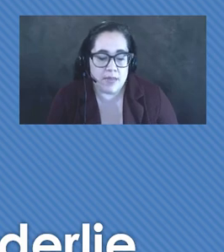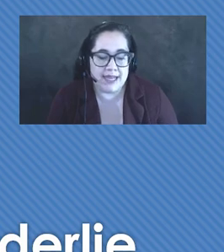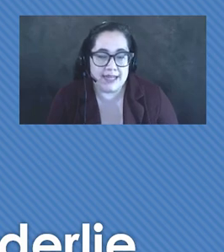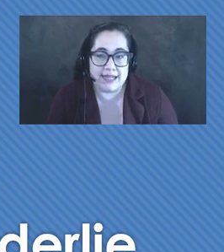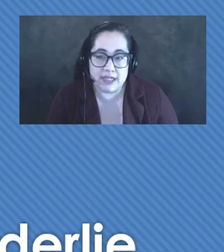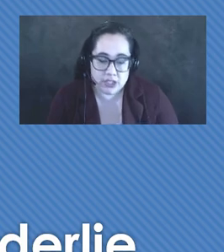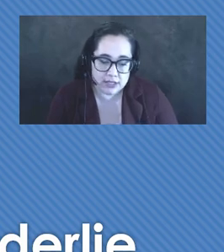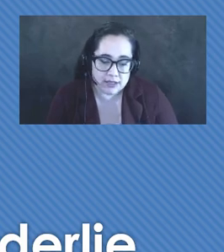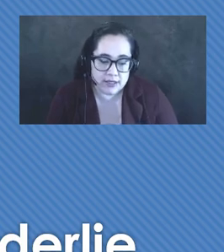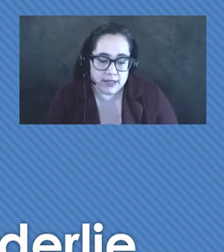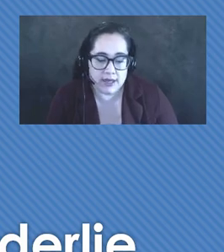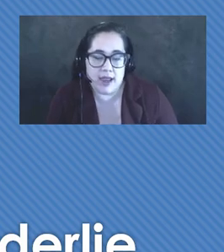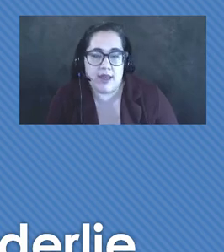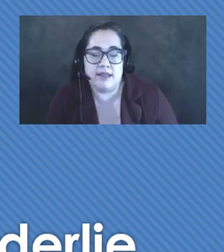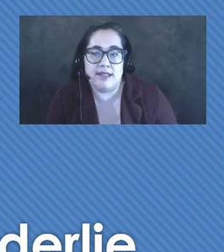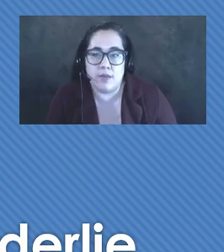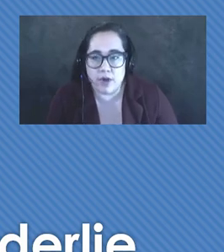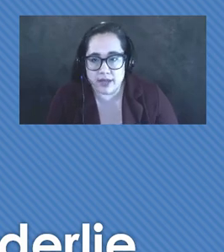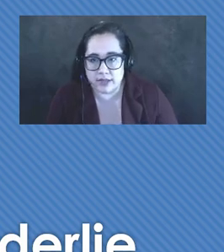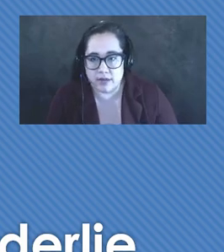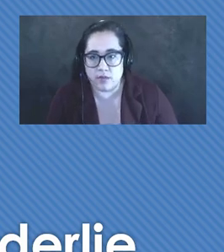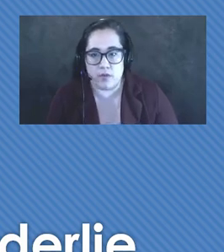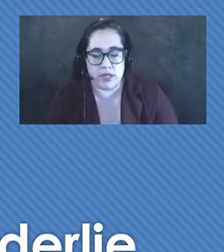making a connection and summarizing what we